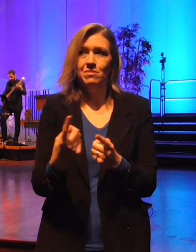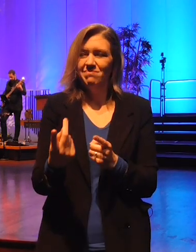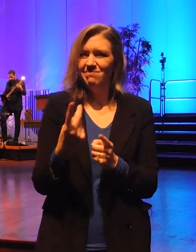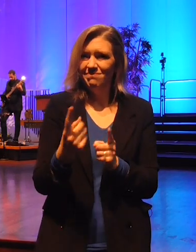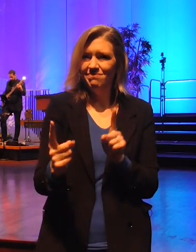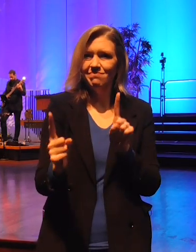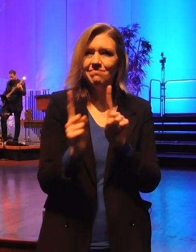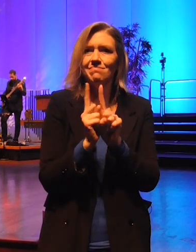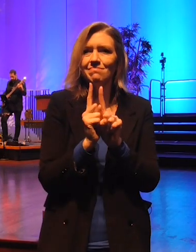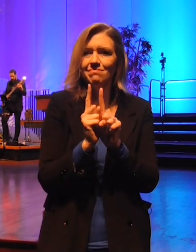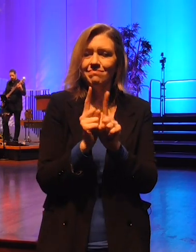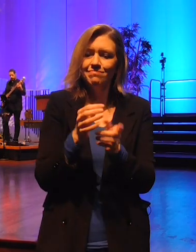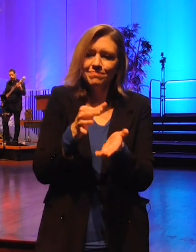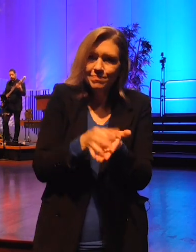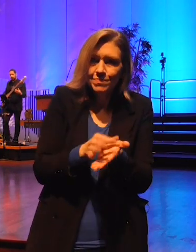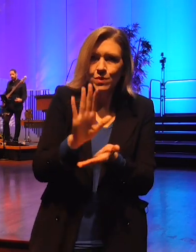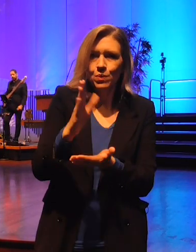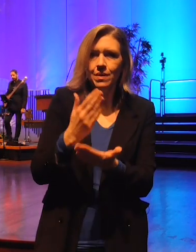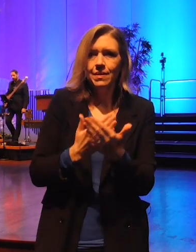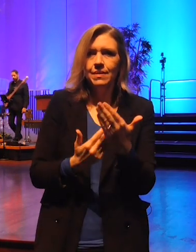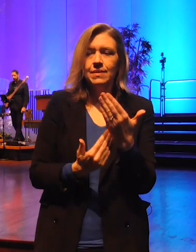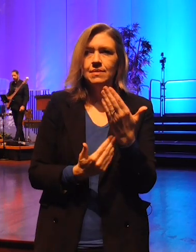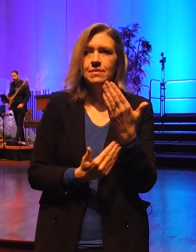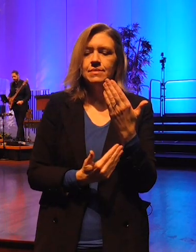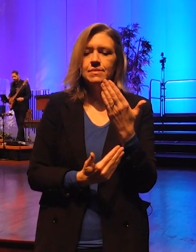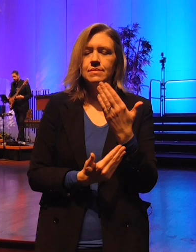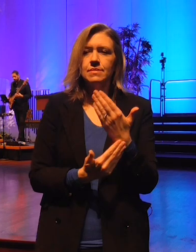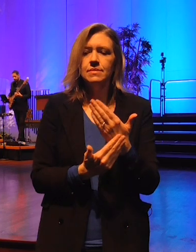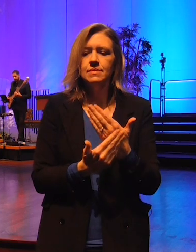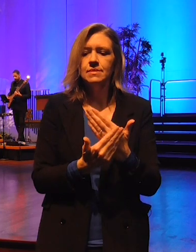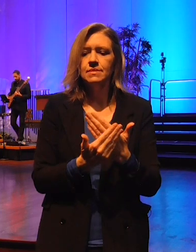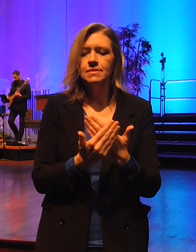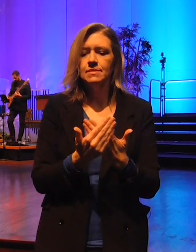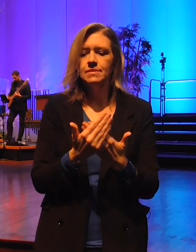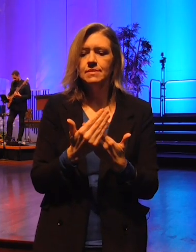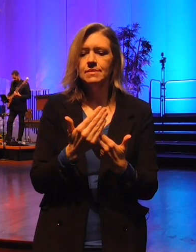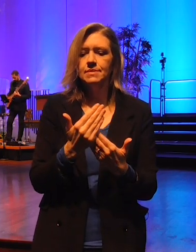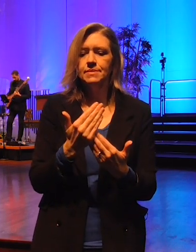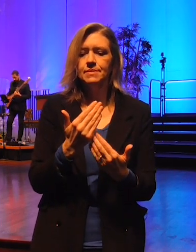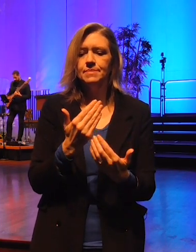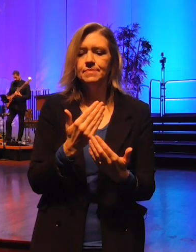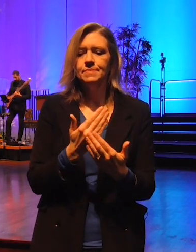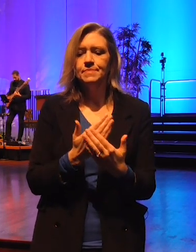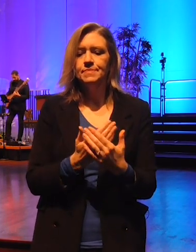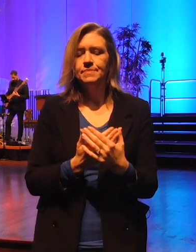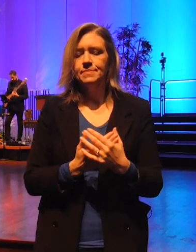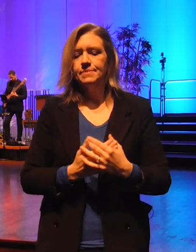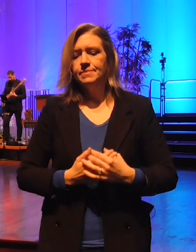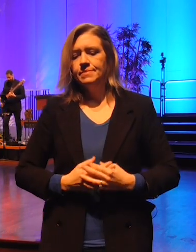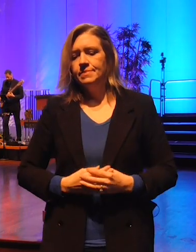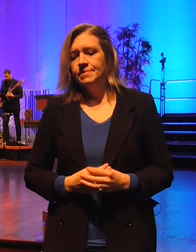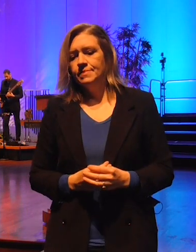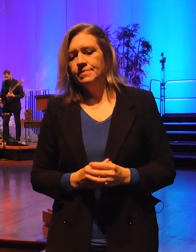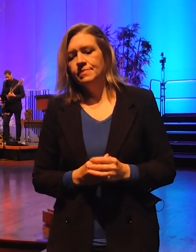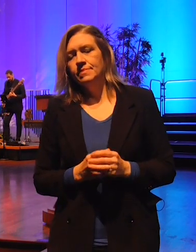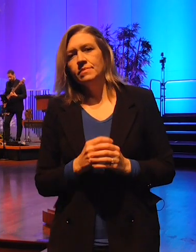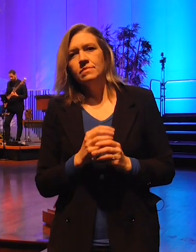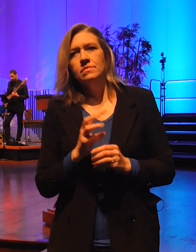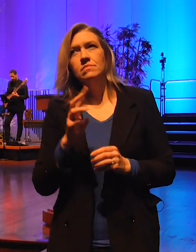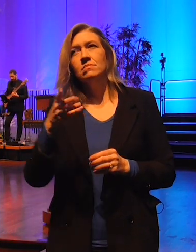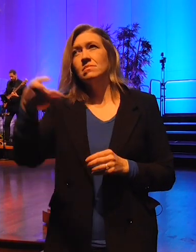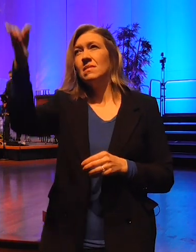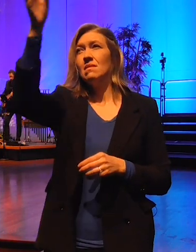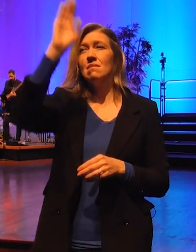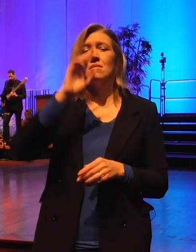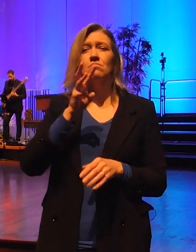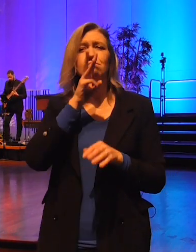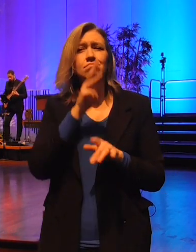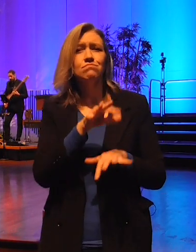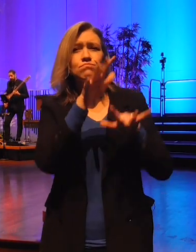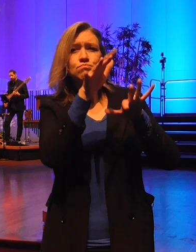hand rolling River